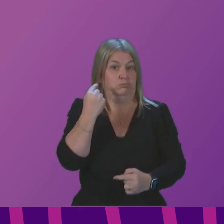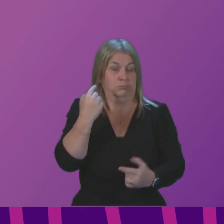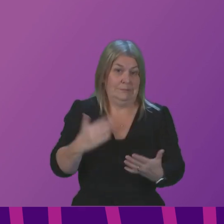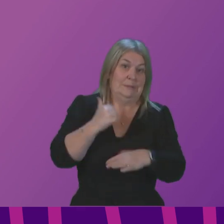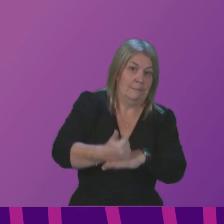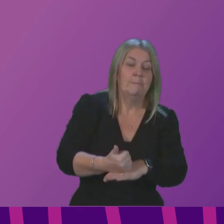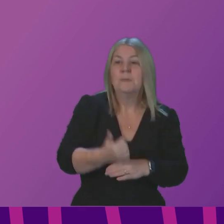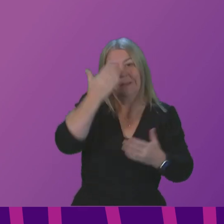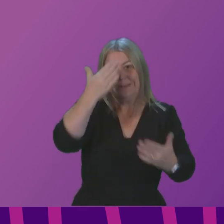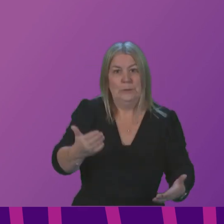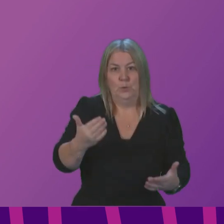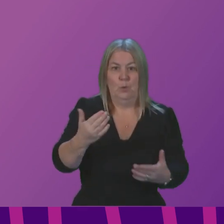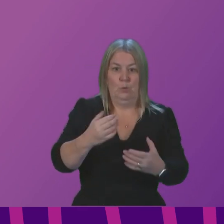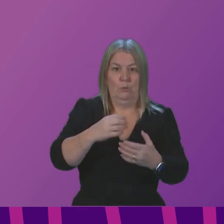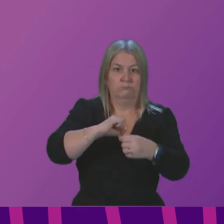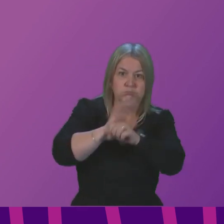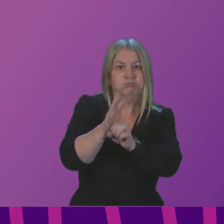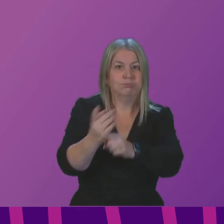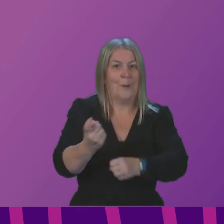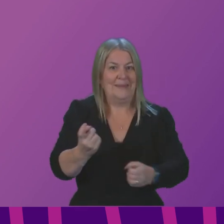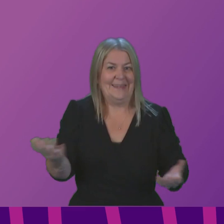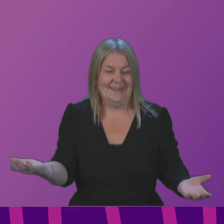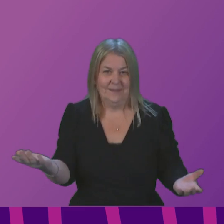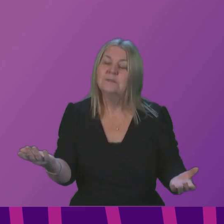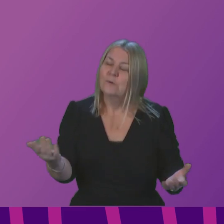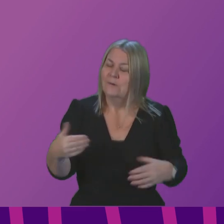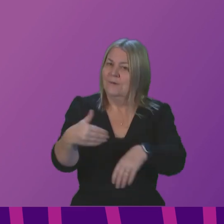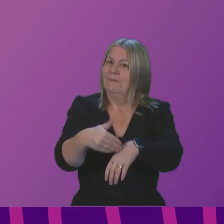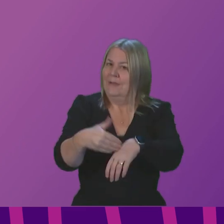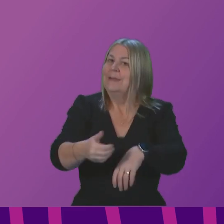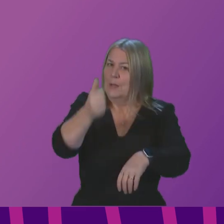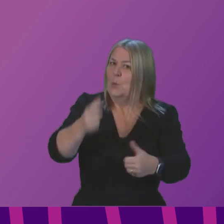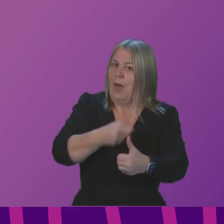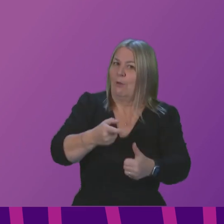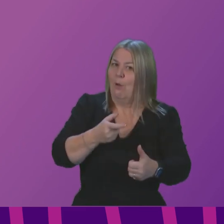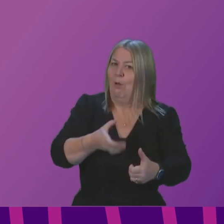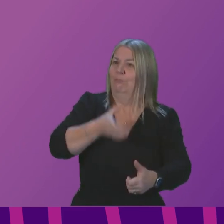pandemic, which has had an impact on the use and consumption of alcohol. Prior to the pandemic,